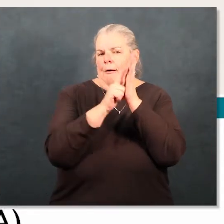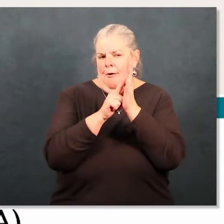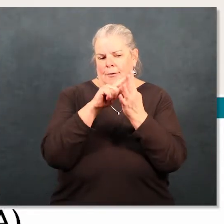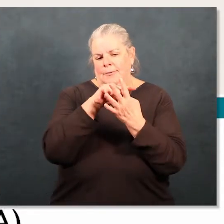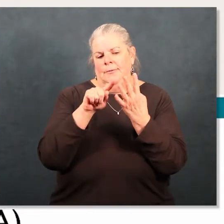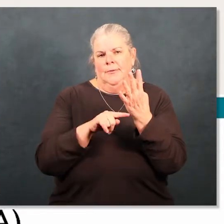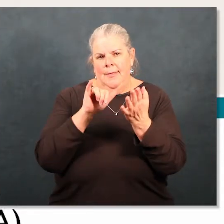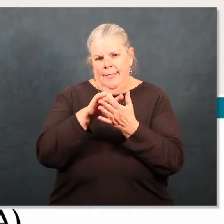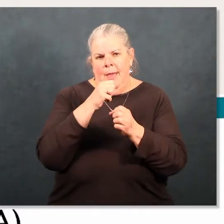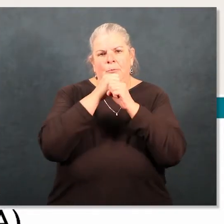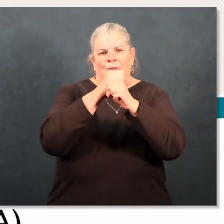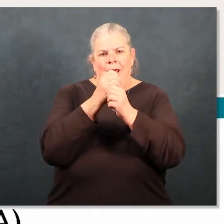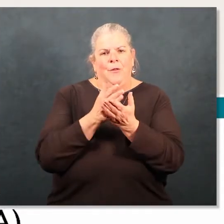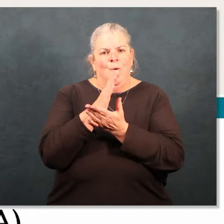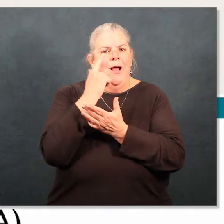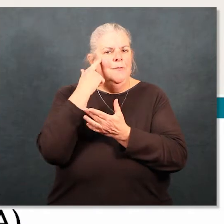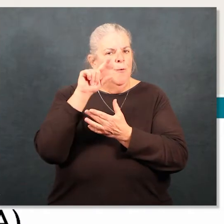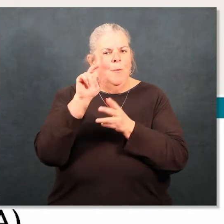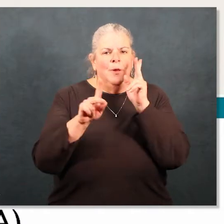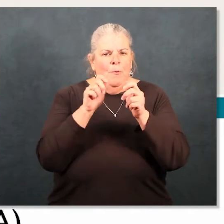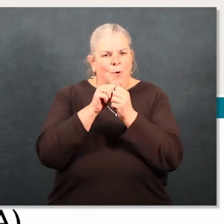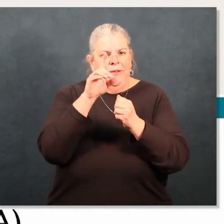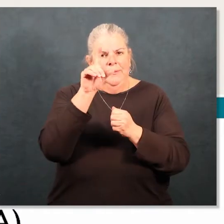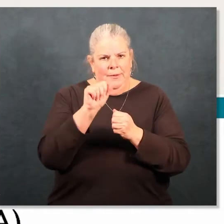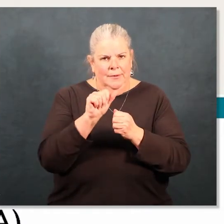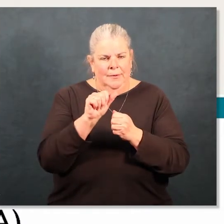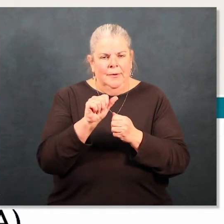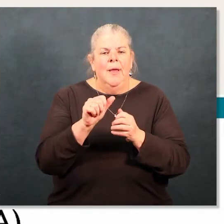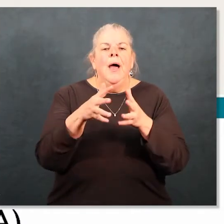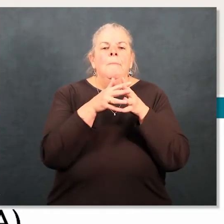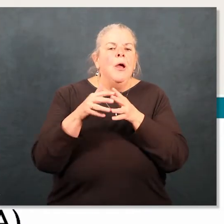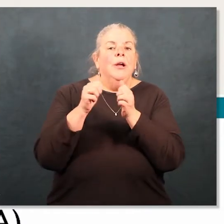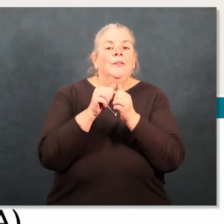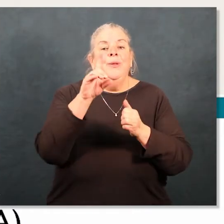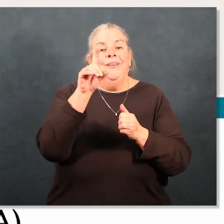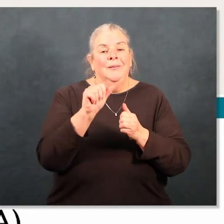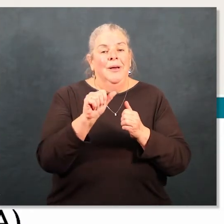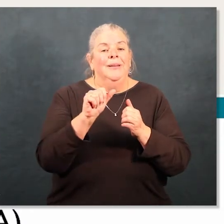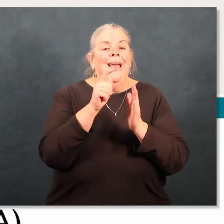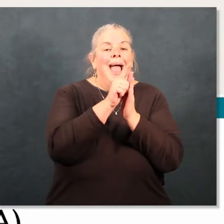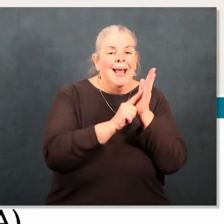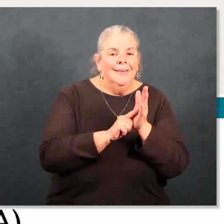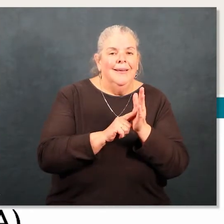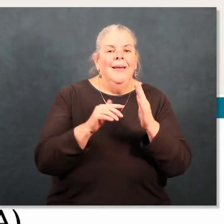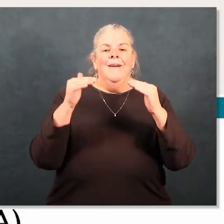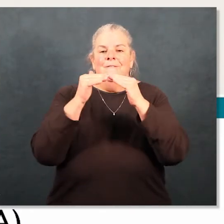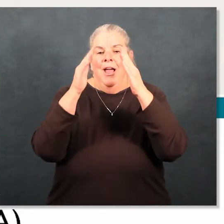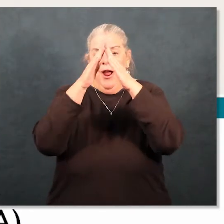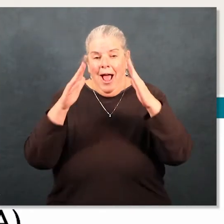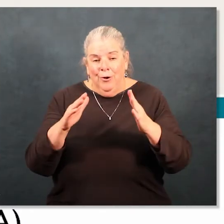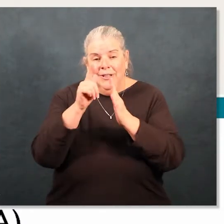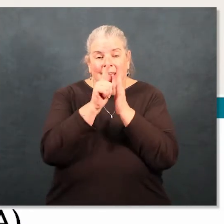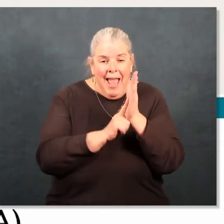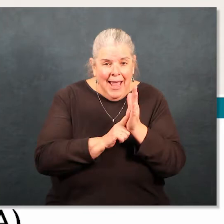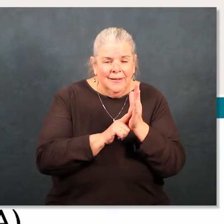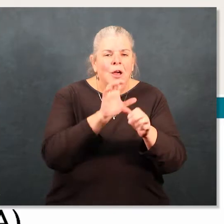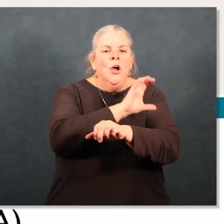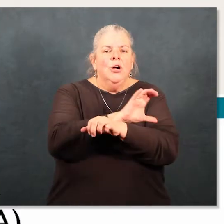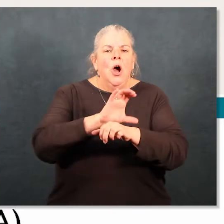of people with disabilities. The Americans with Disabilities Act, the Fair Housing Act, the Colorado Assistance Animal Law,